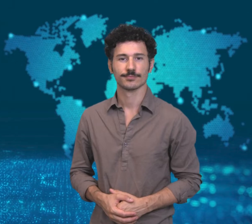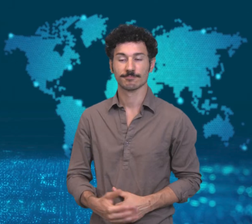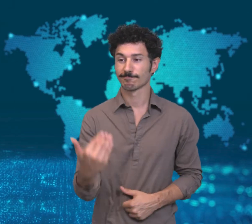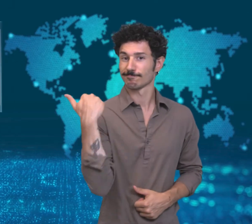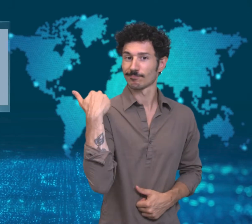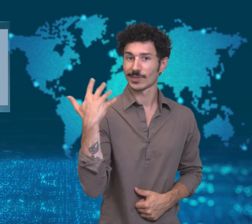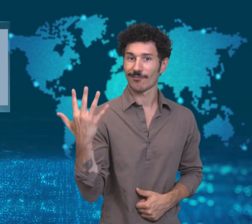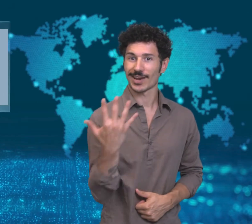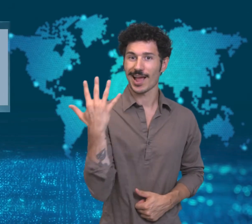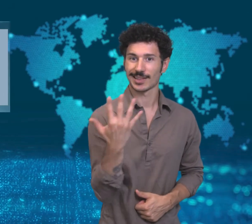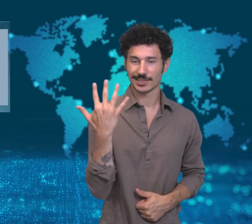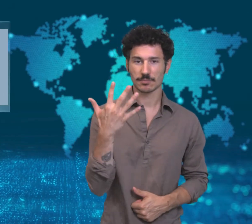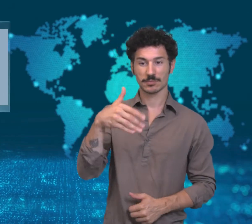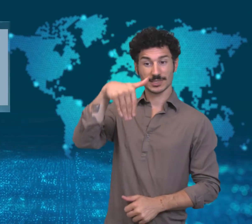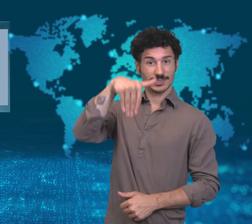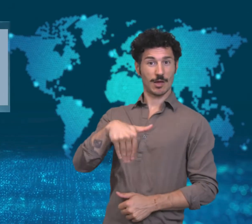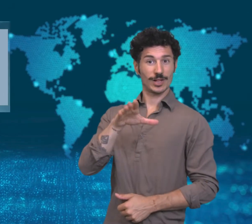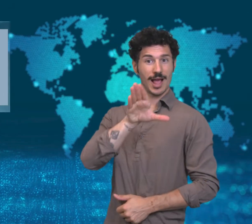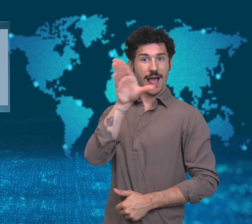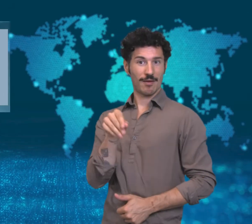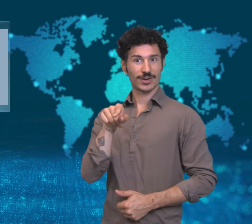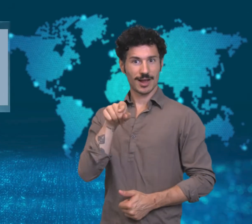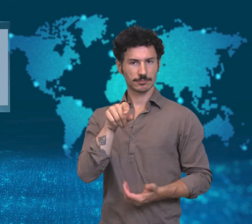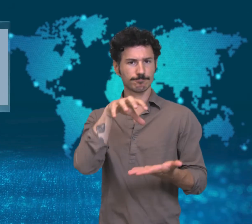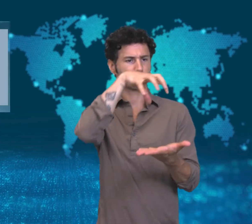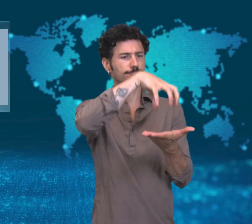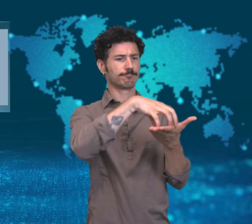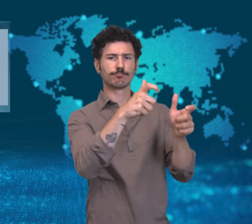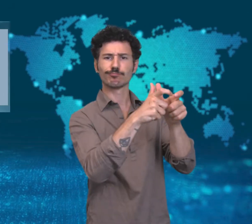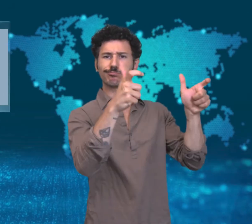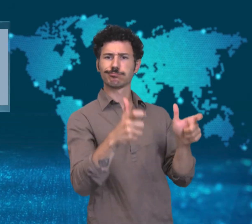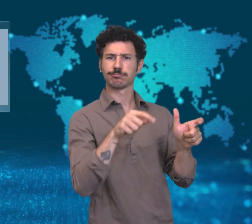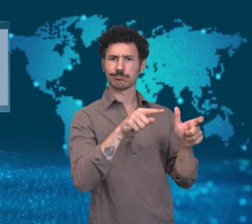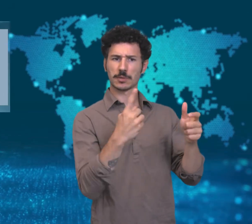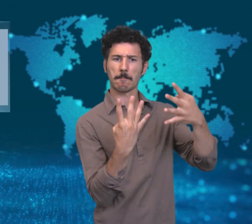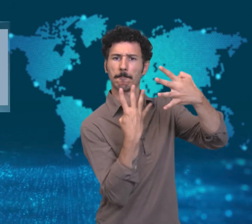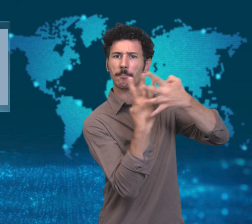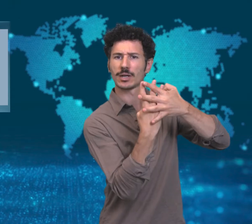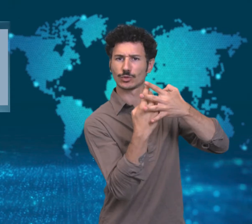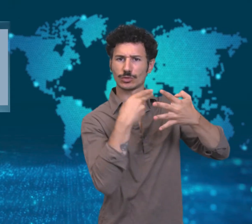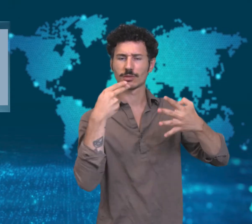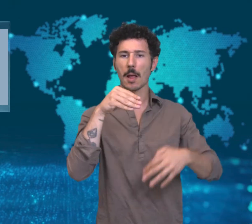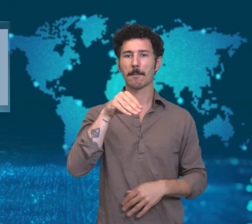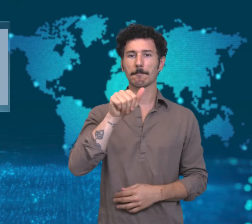[Alessio]: Last Friday, 68 prisoners escaped from